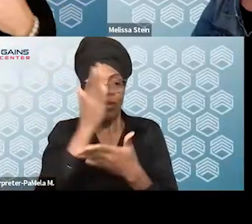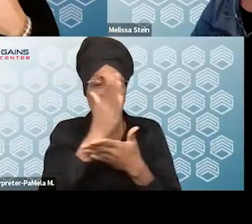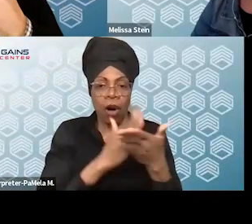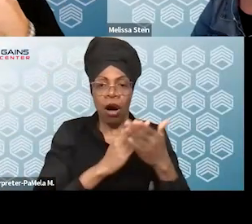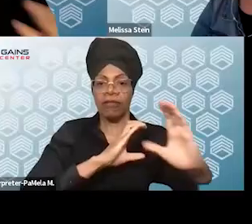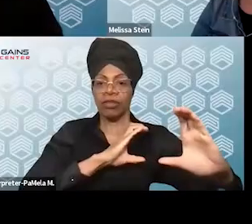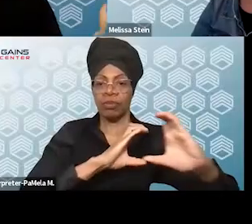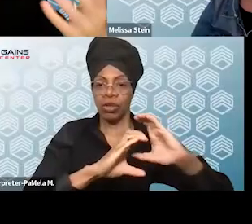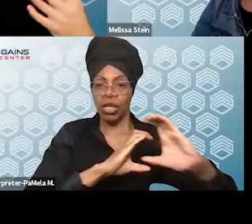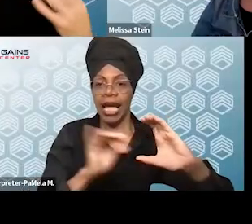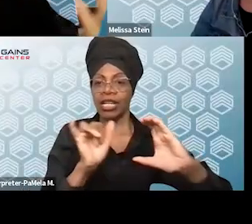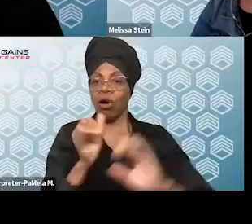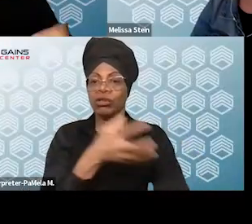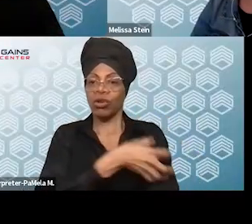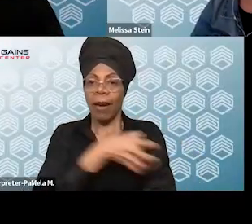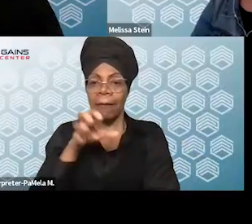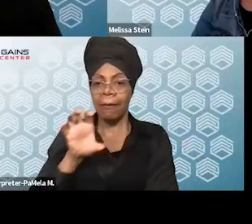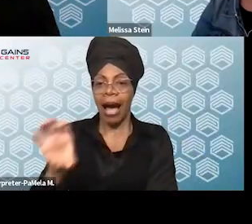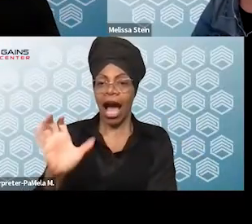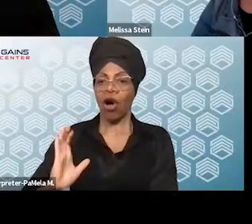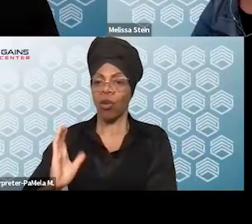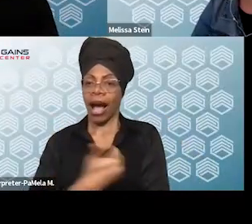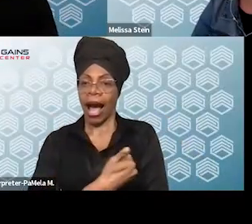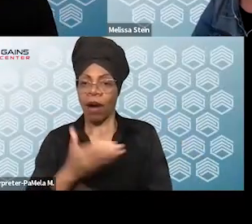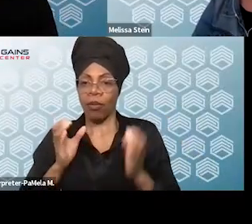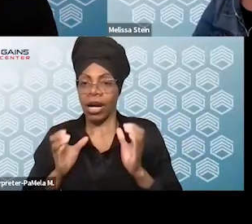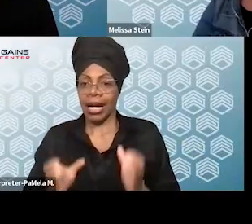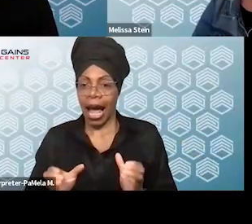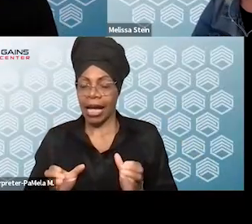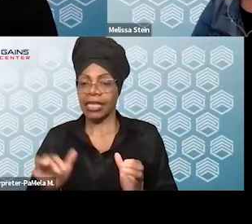and empowering our clients and being an ally